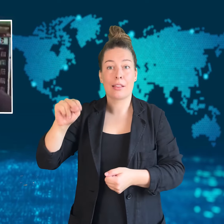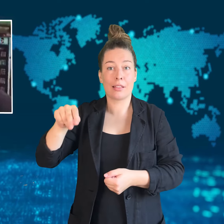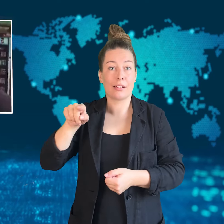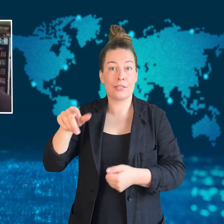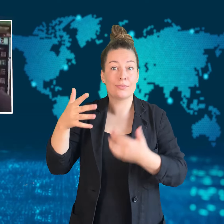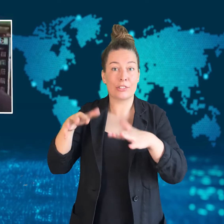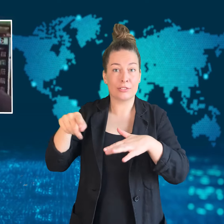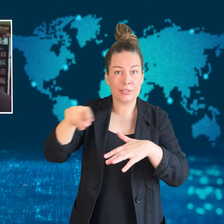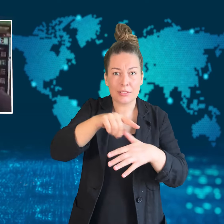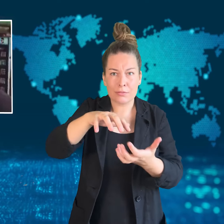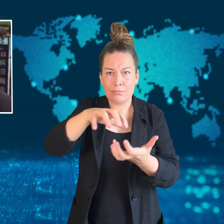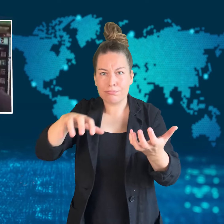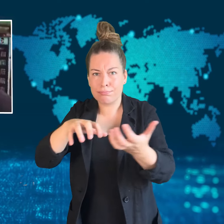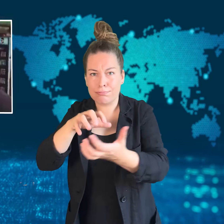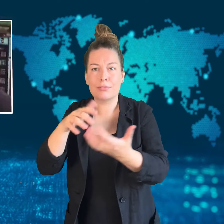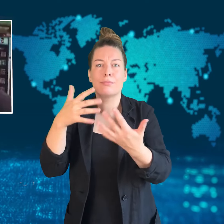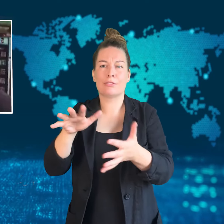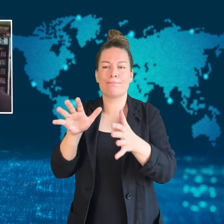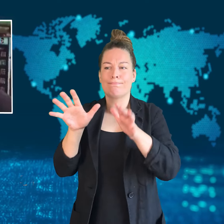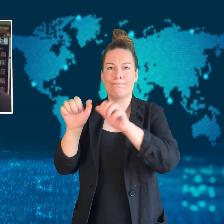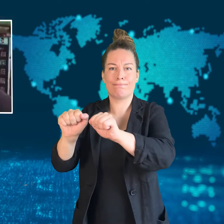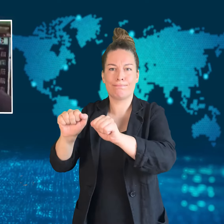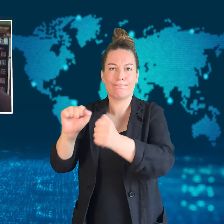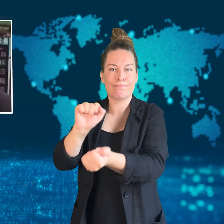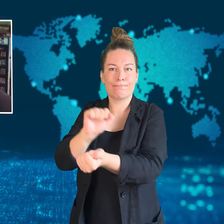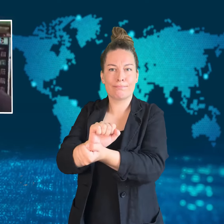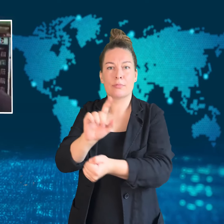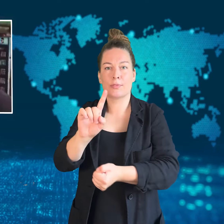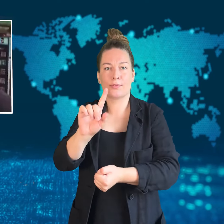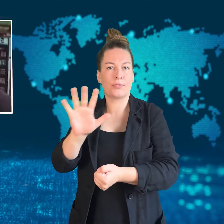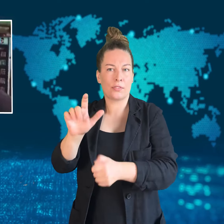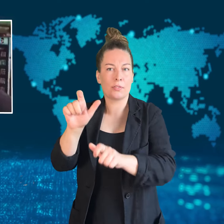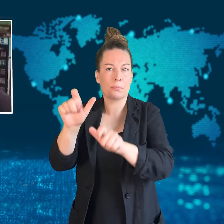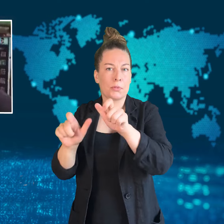known as the "Vatan Party."